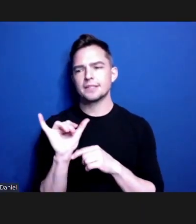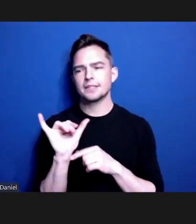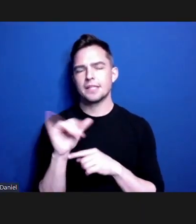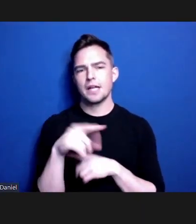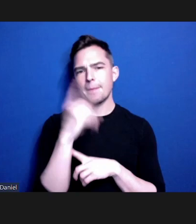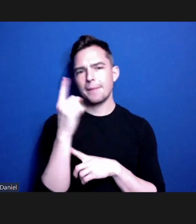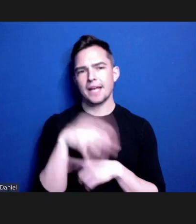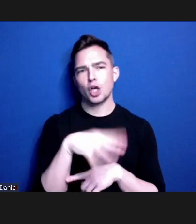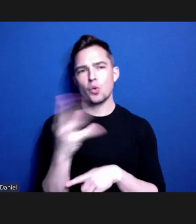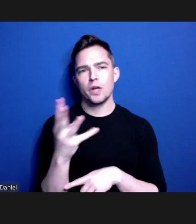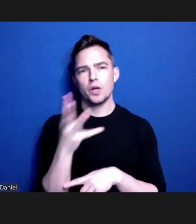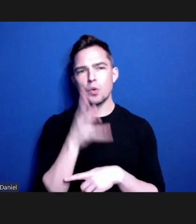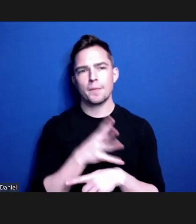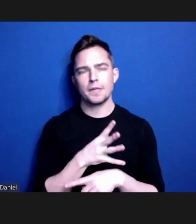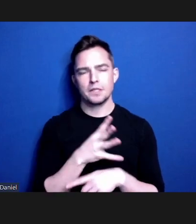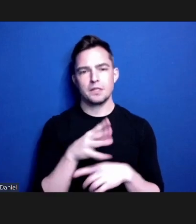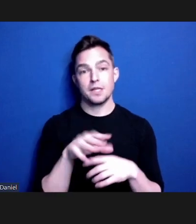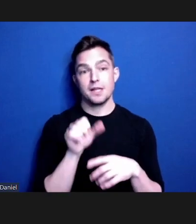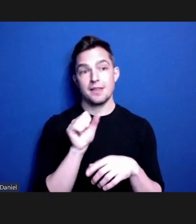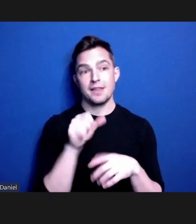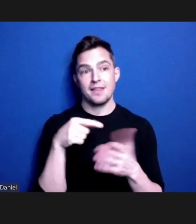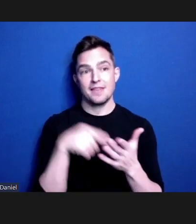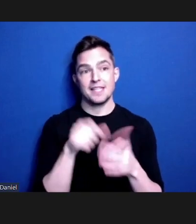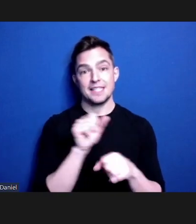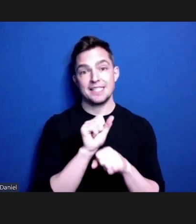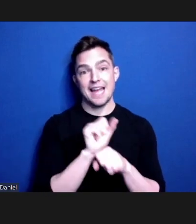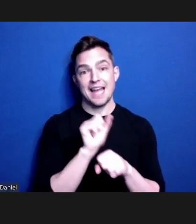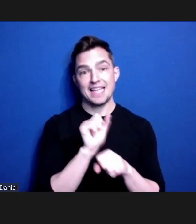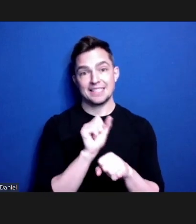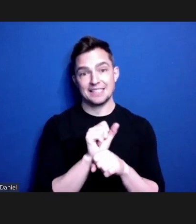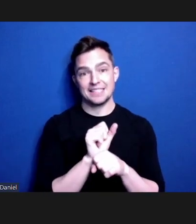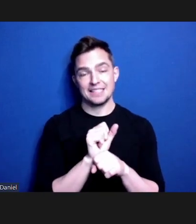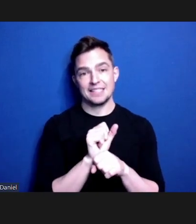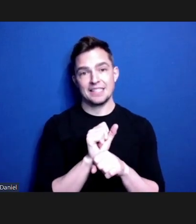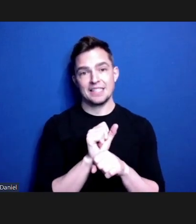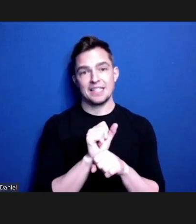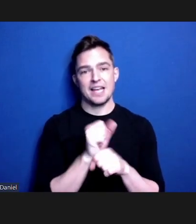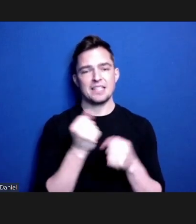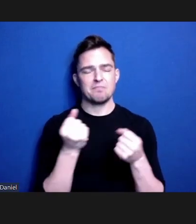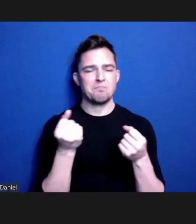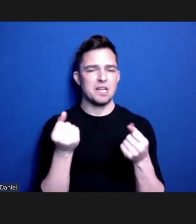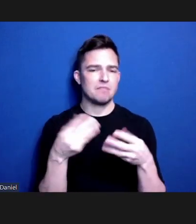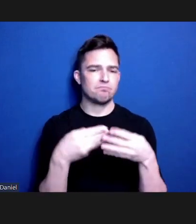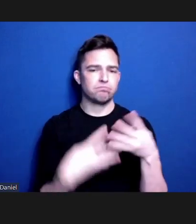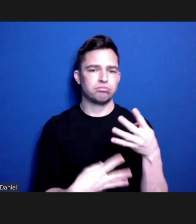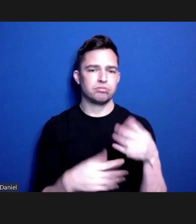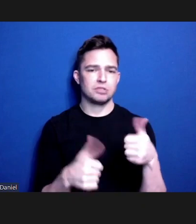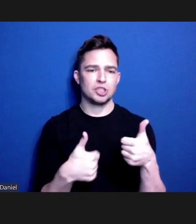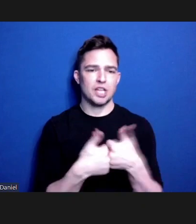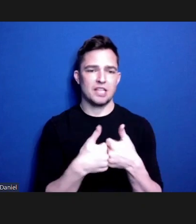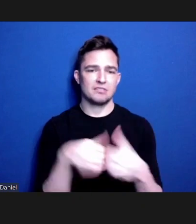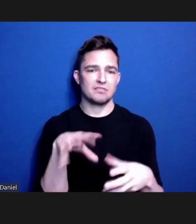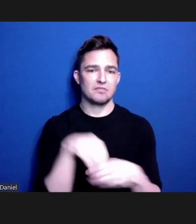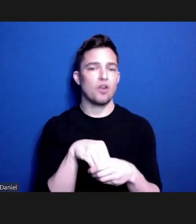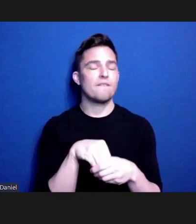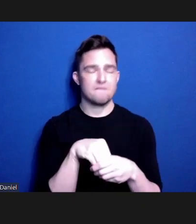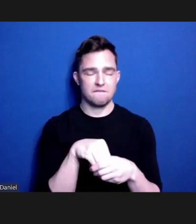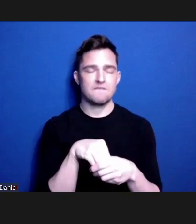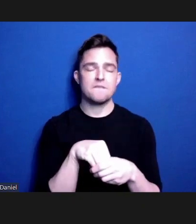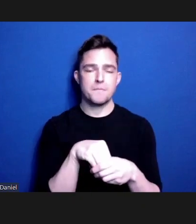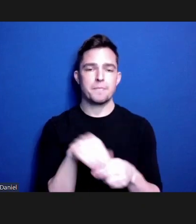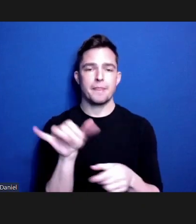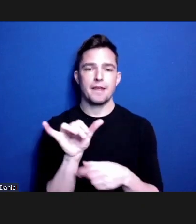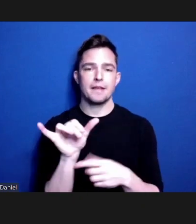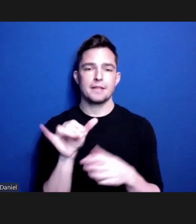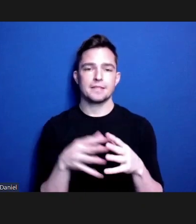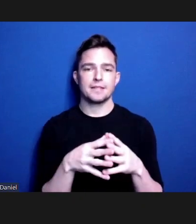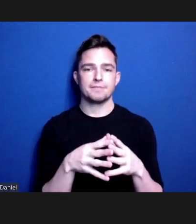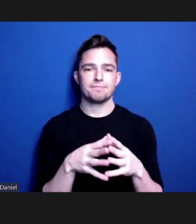the task is inflicted with multiple challenges. You know, as a... you know, I feel sometimes